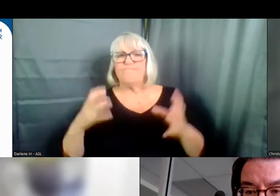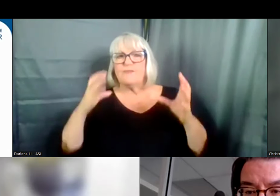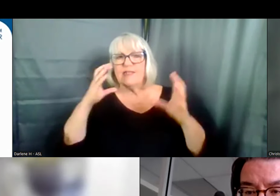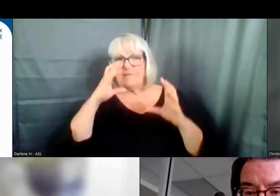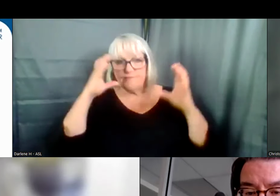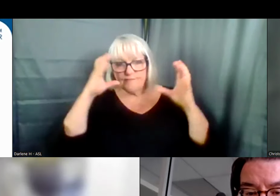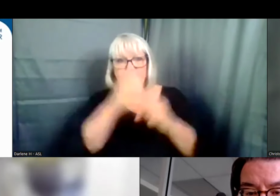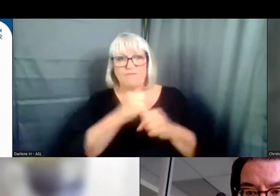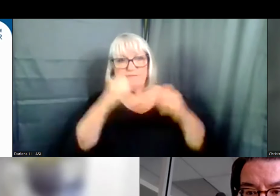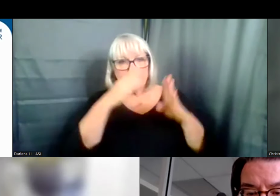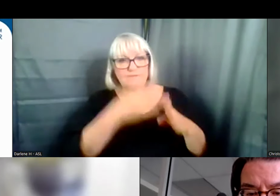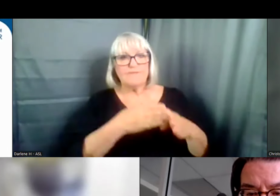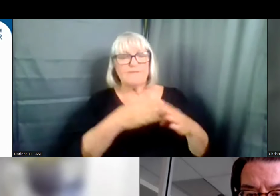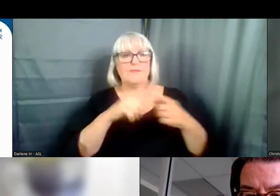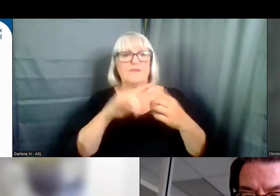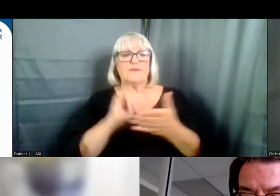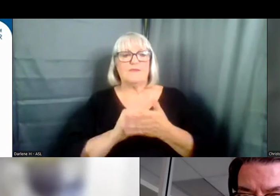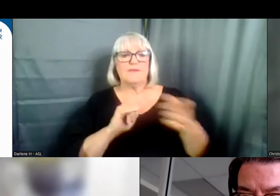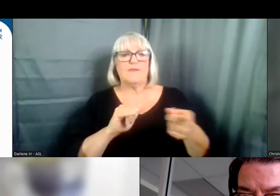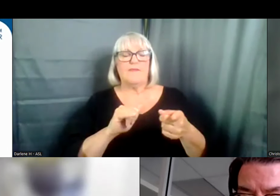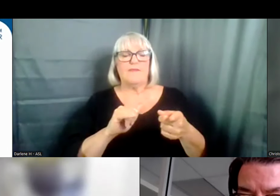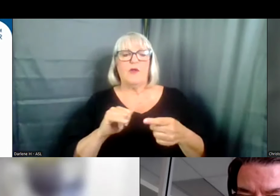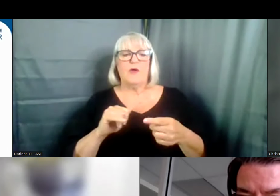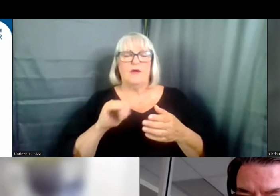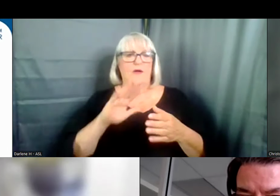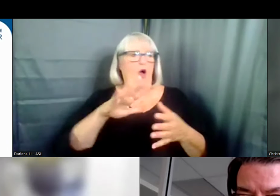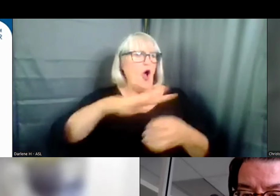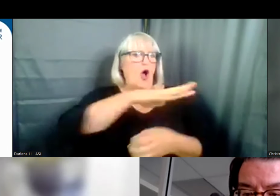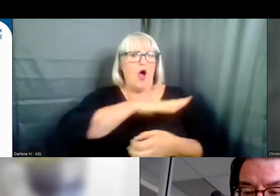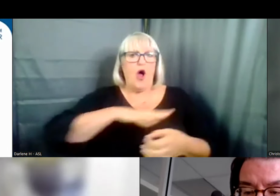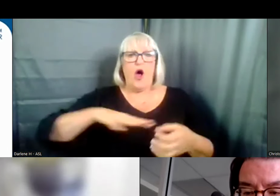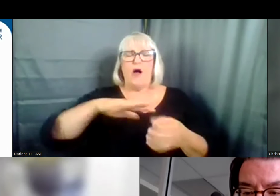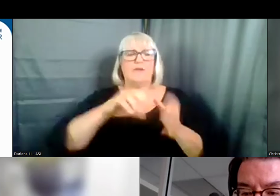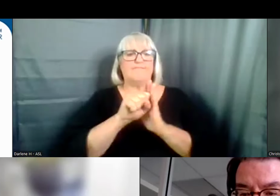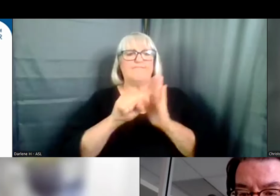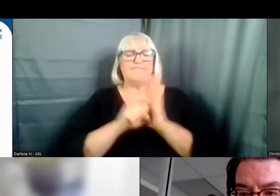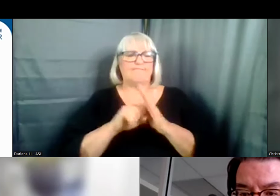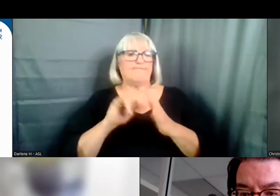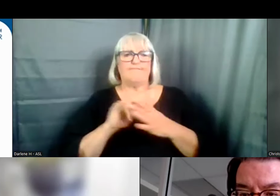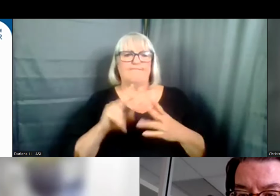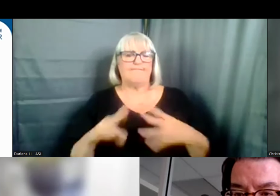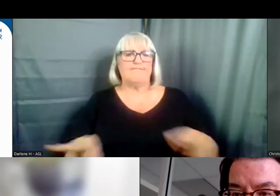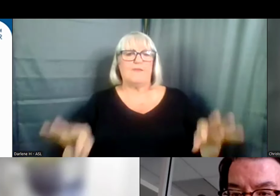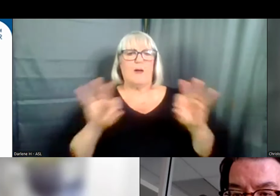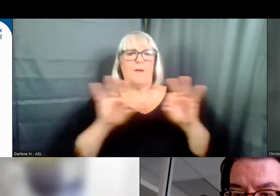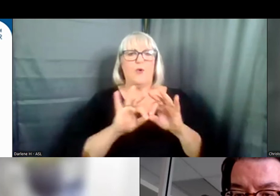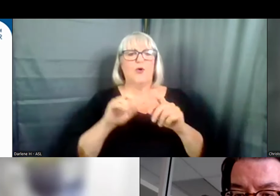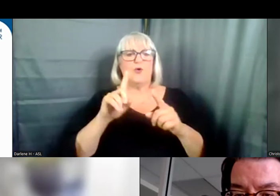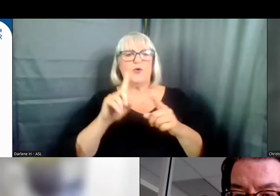scaled up across the state is is essential to professionalizing this workforce and to and